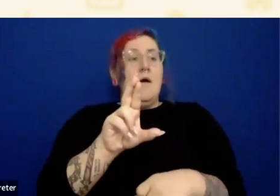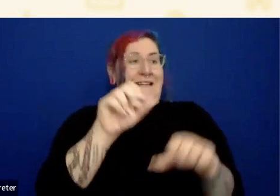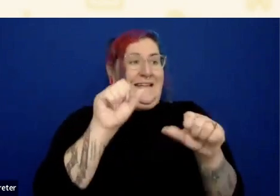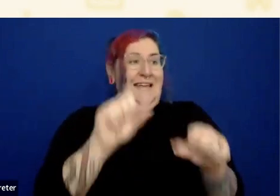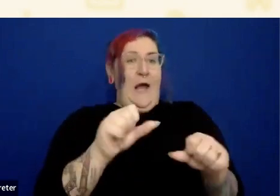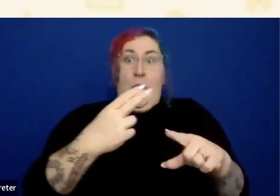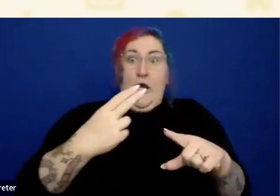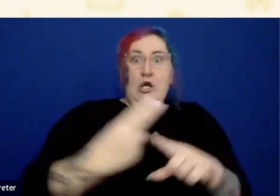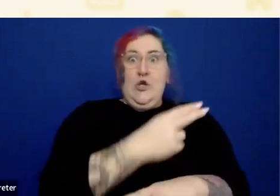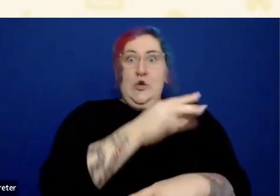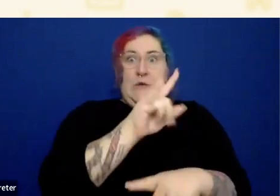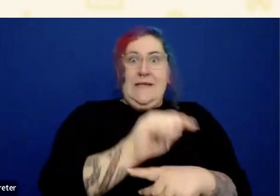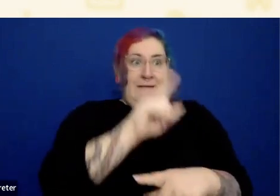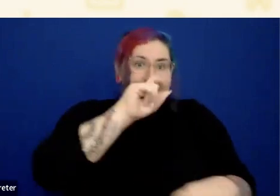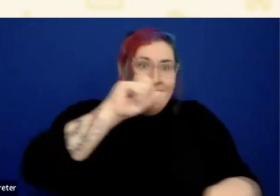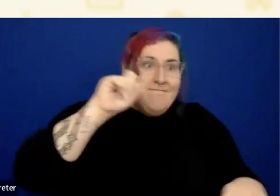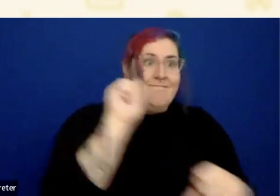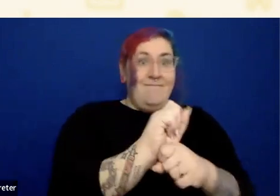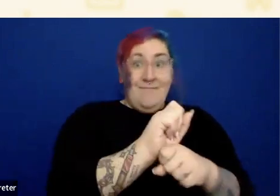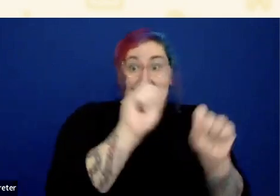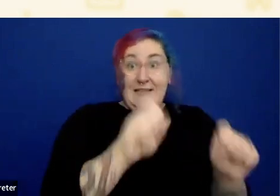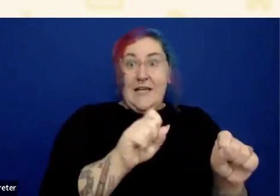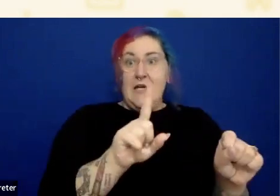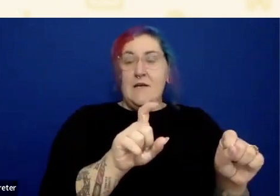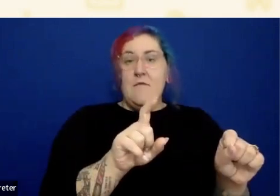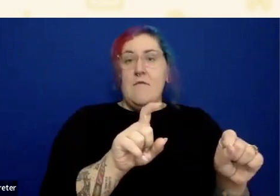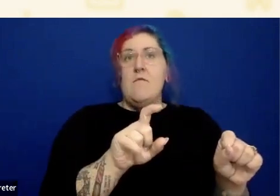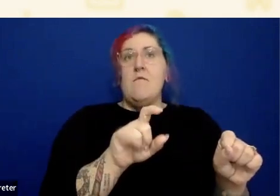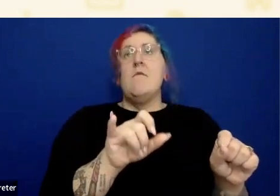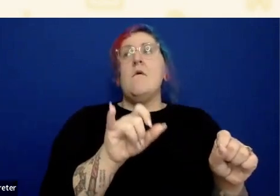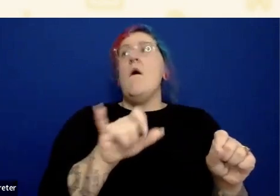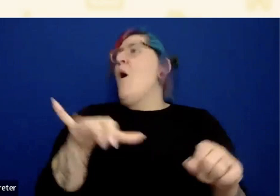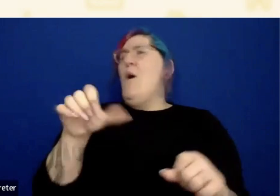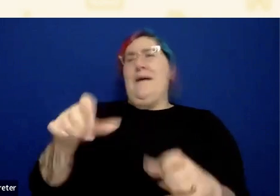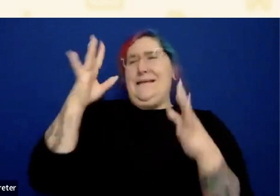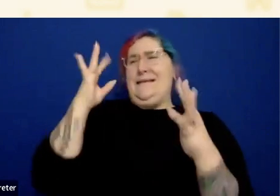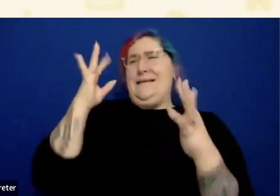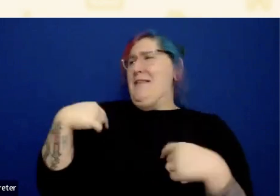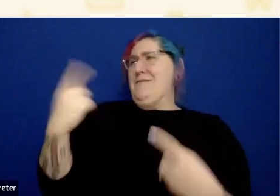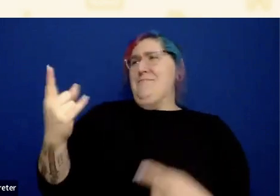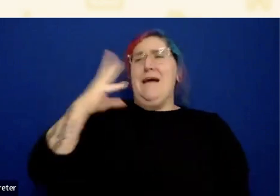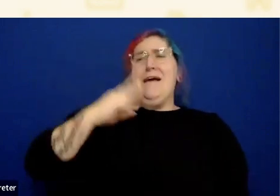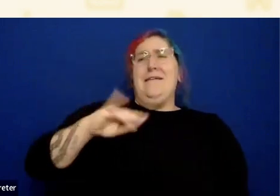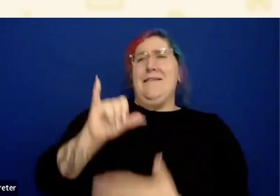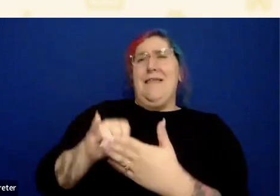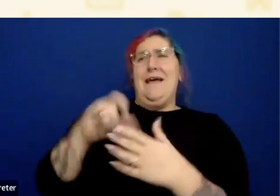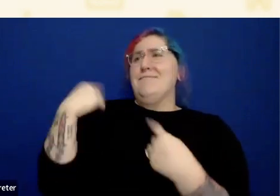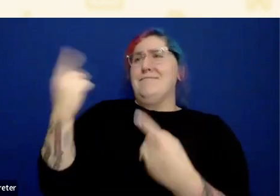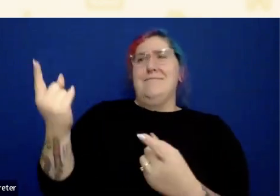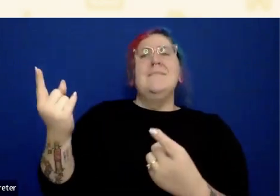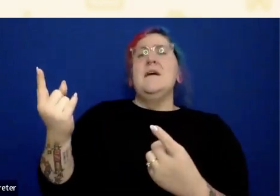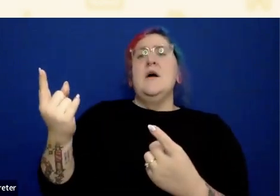And I would say that is the thing that I have learned more than anything else from interacting directly with people with disabilities.